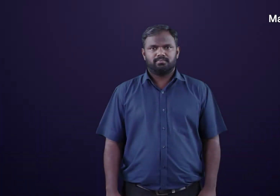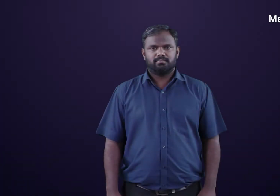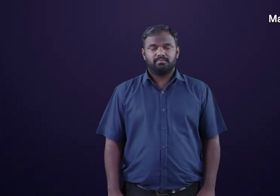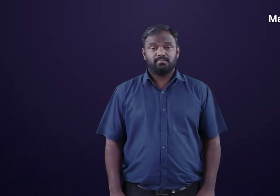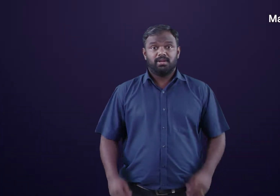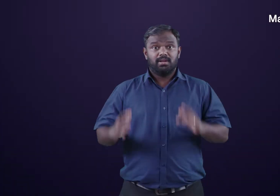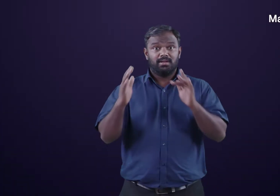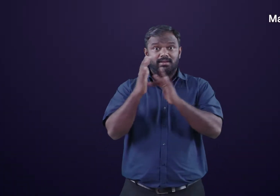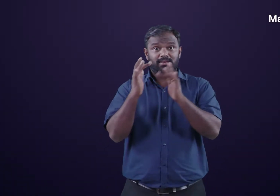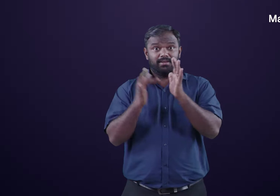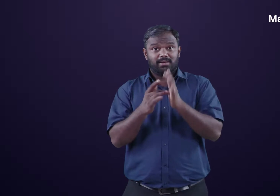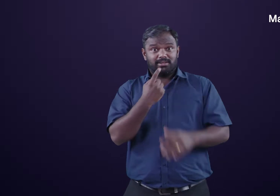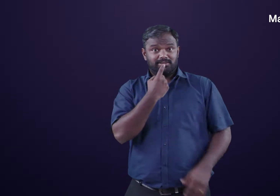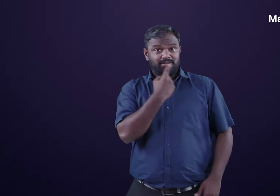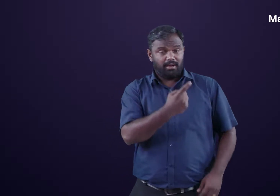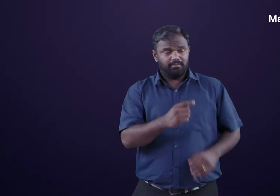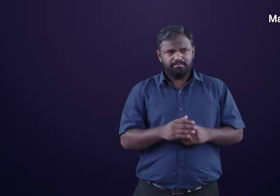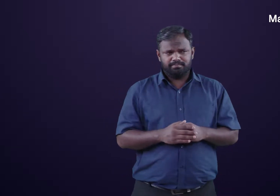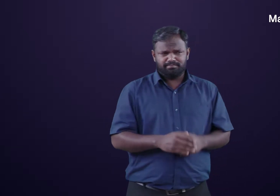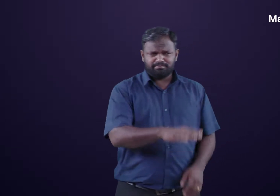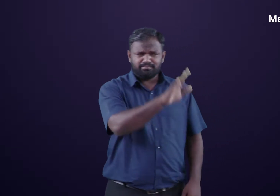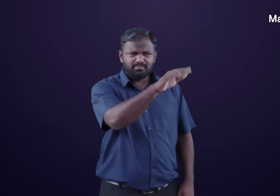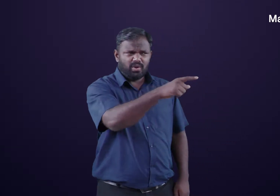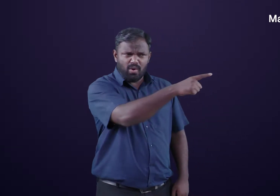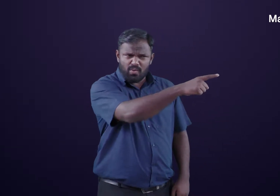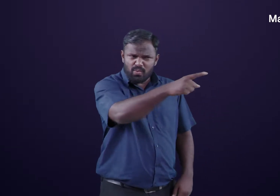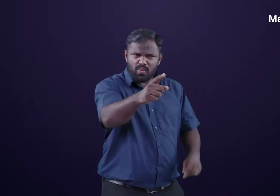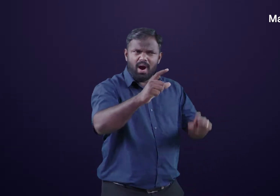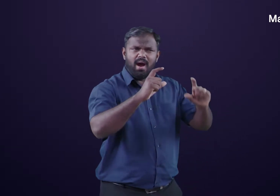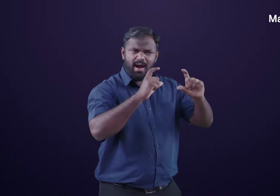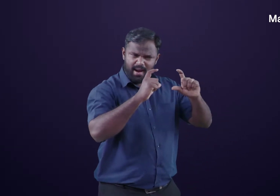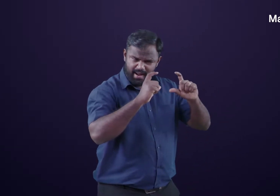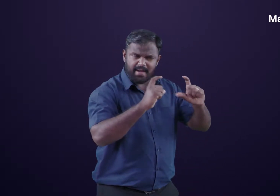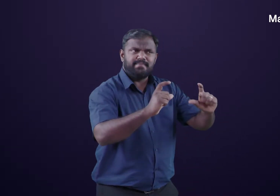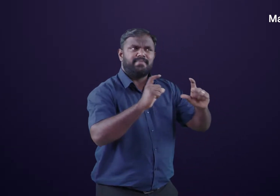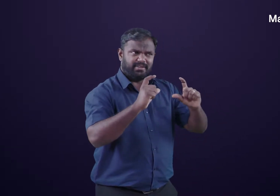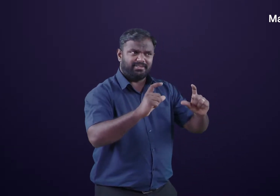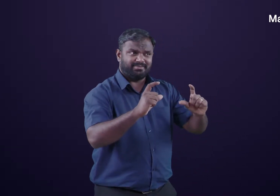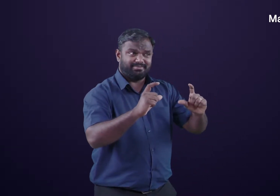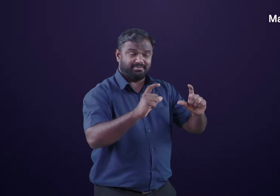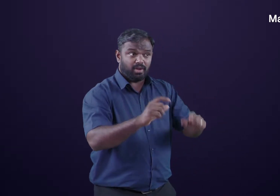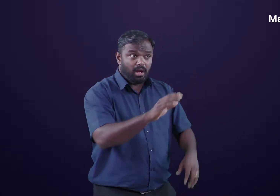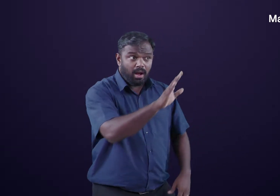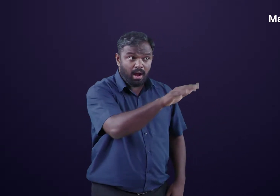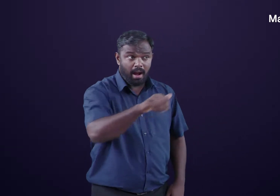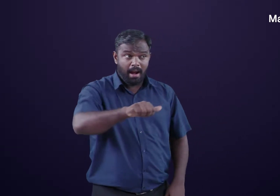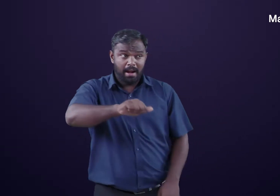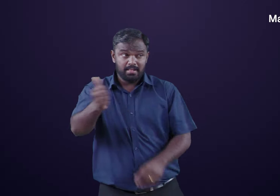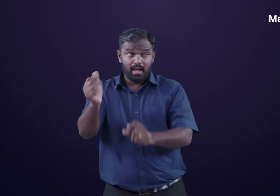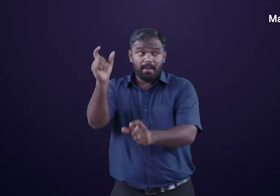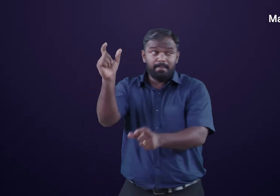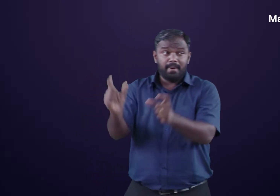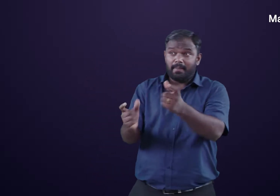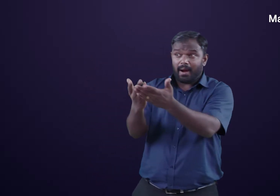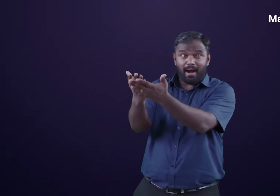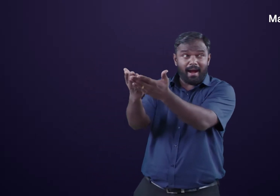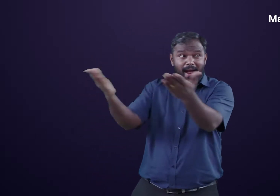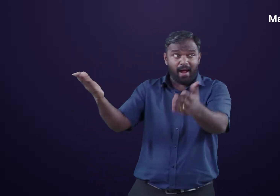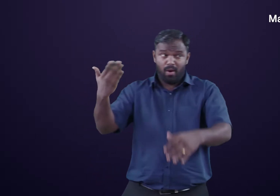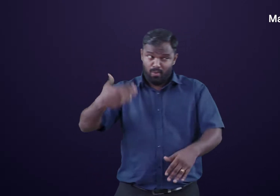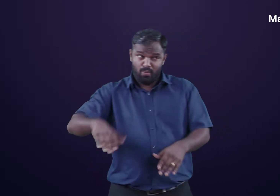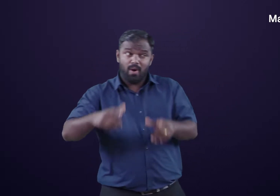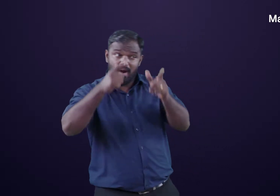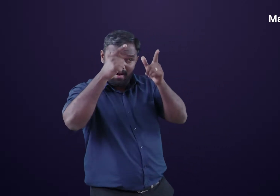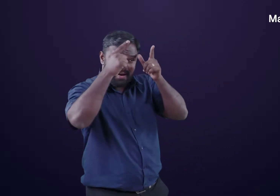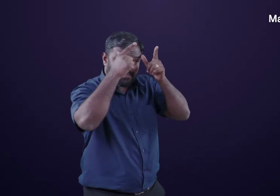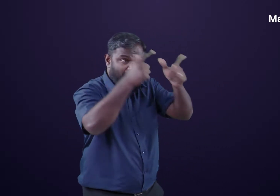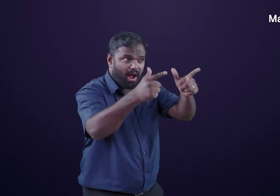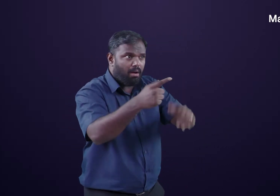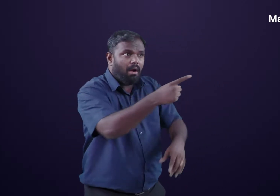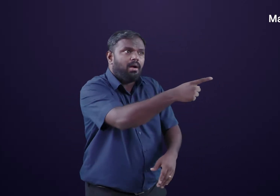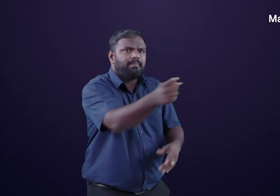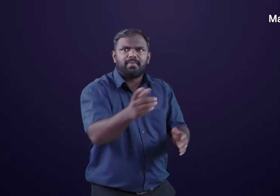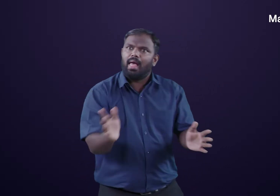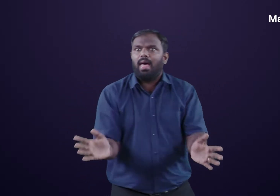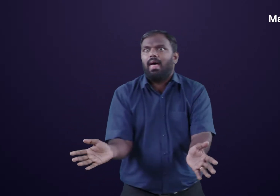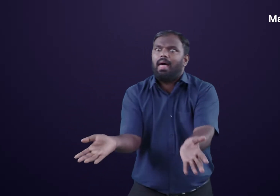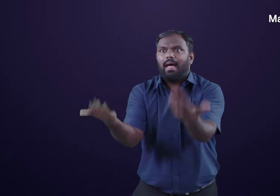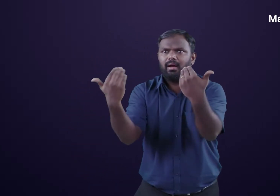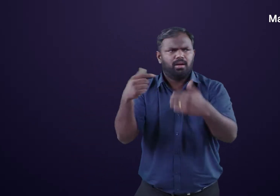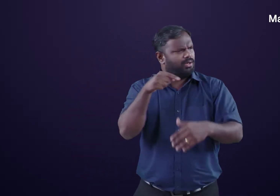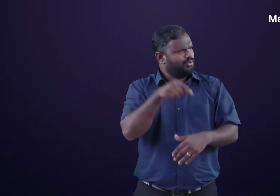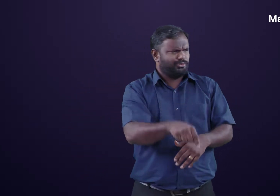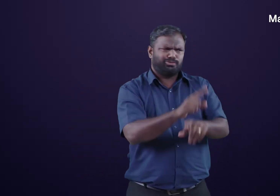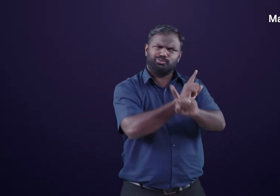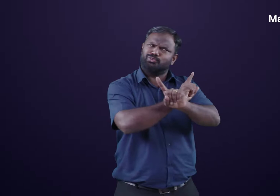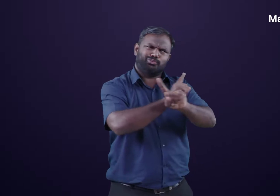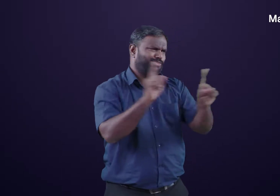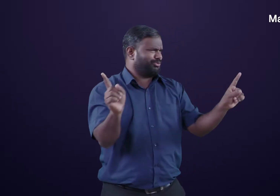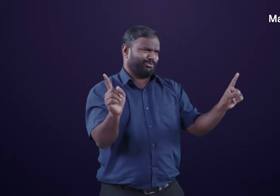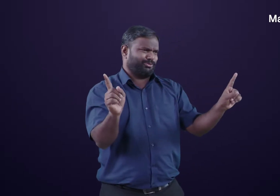Jesus said to them, “Be careful! Don’t let anyone fool you.